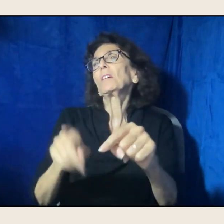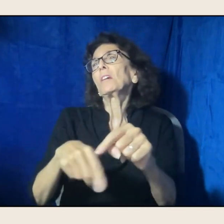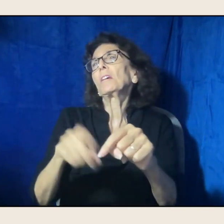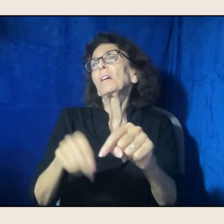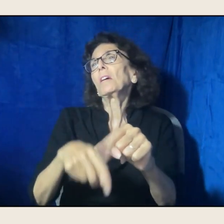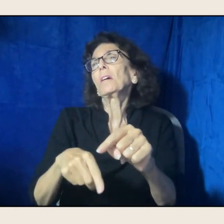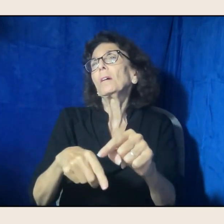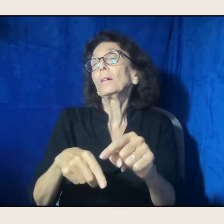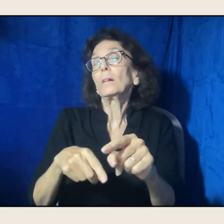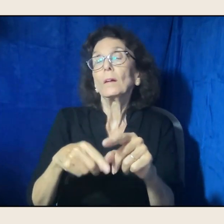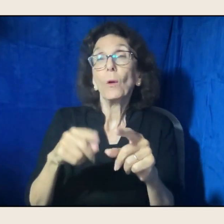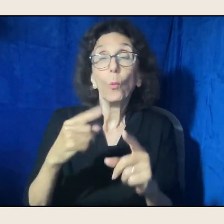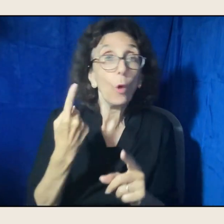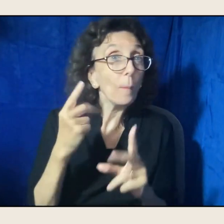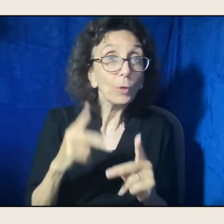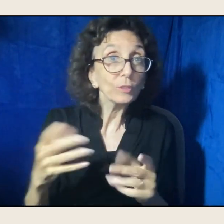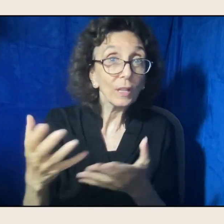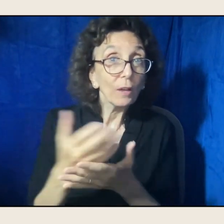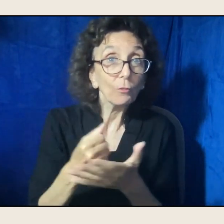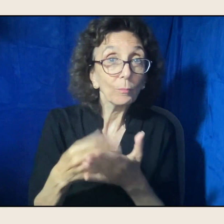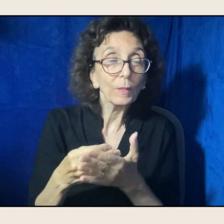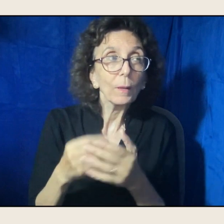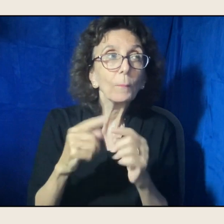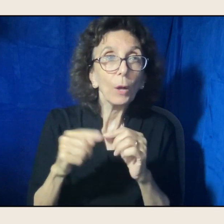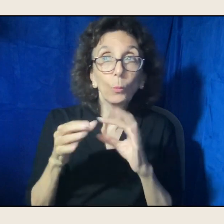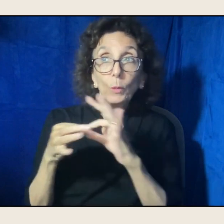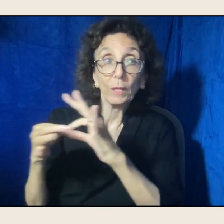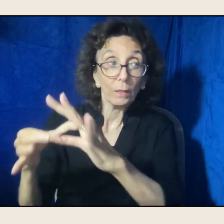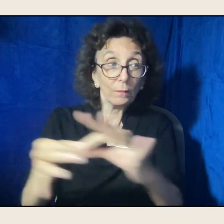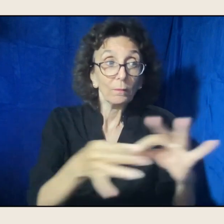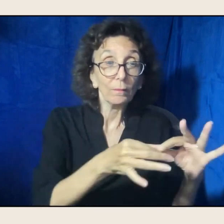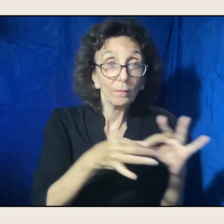So it's a project that moves into another realm entirely,